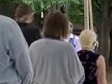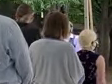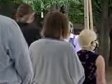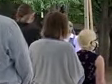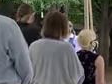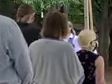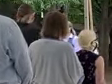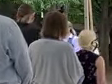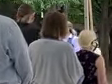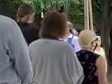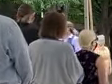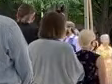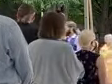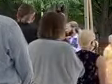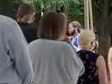Thank you to our troops. Everyone please be seated.